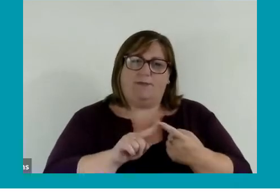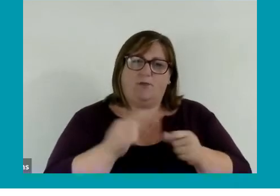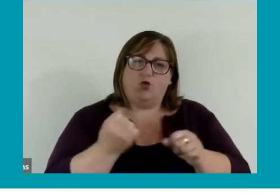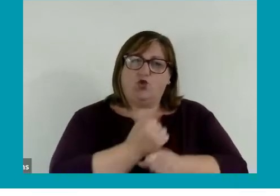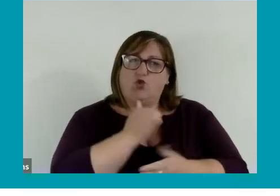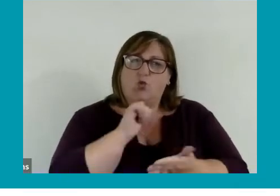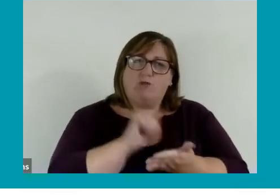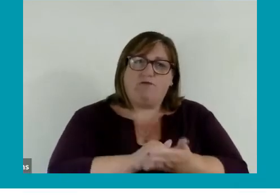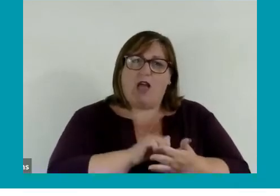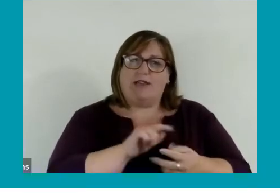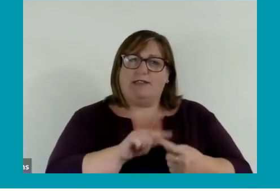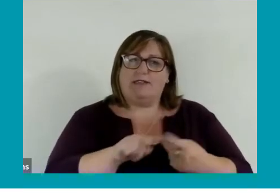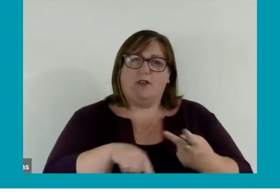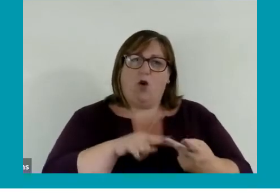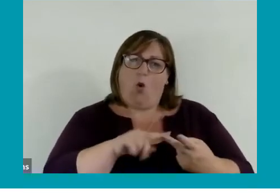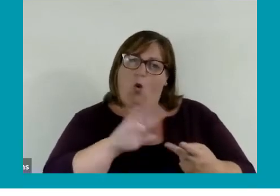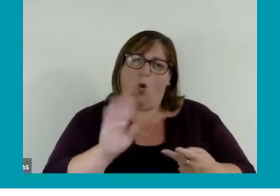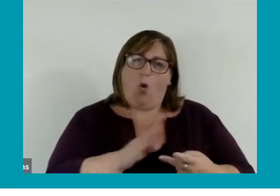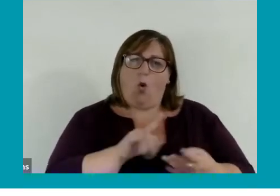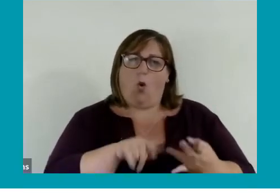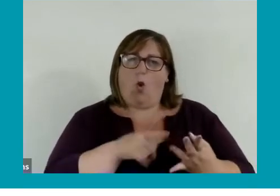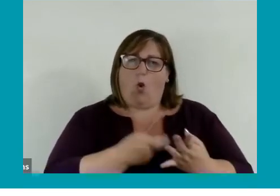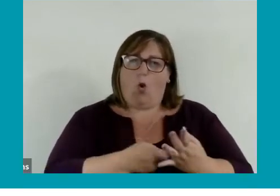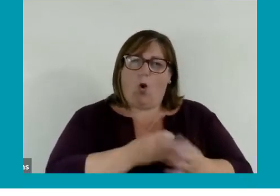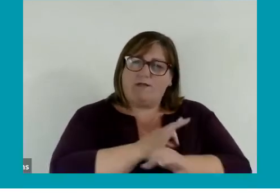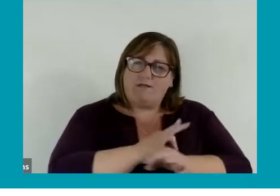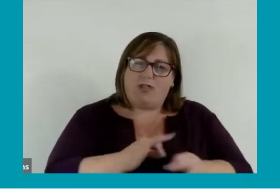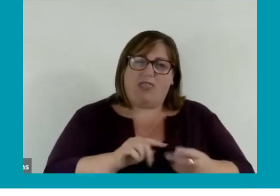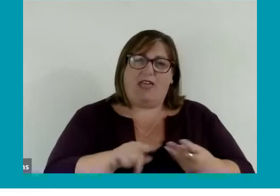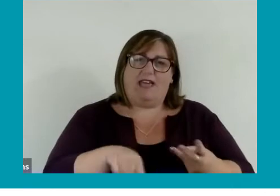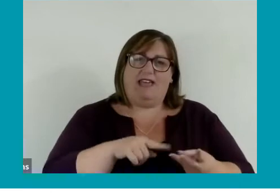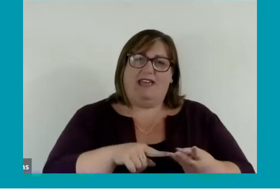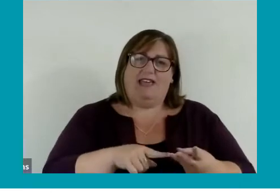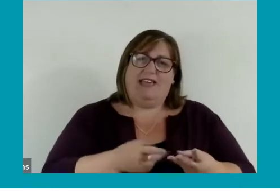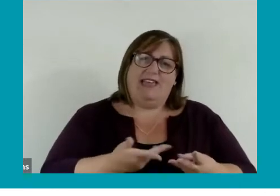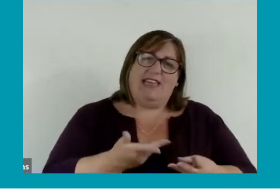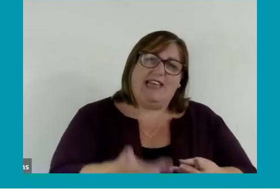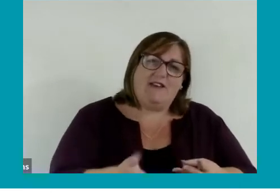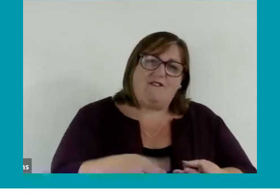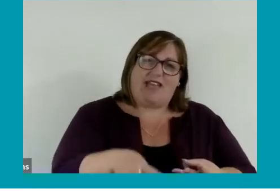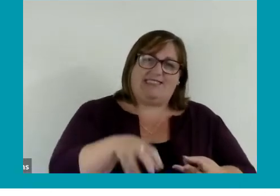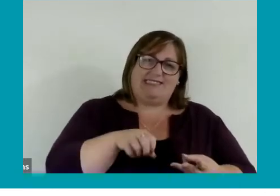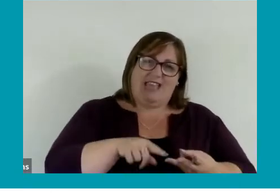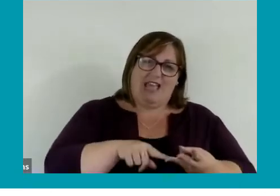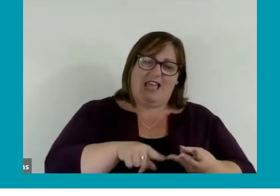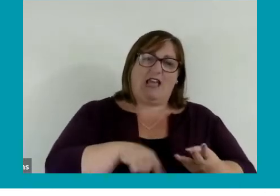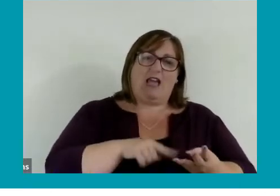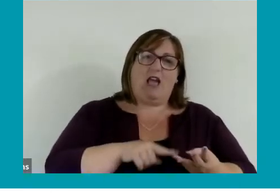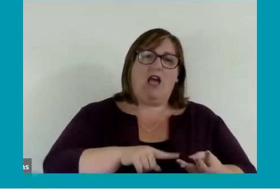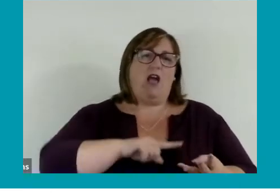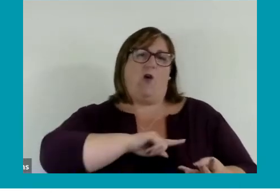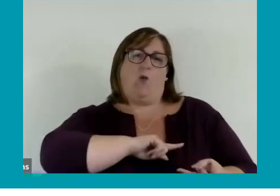be yourself always, why not me, these are very very democratic and very very inclusive values